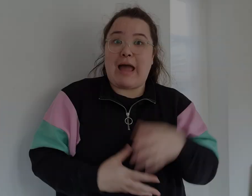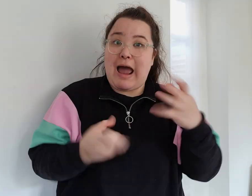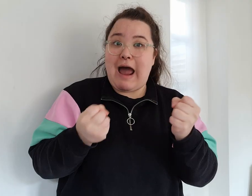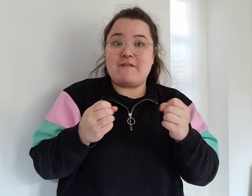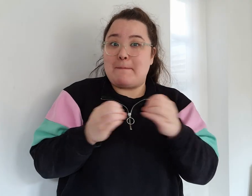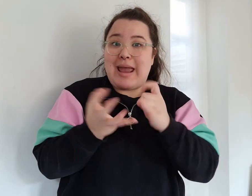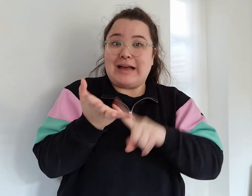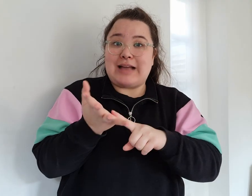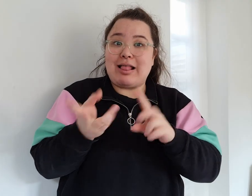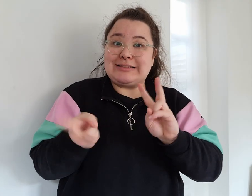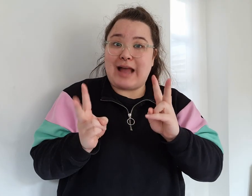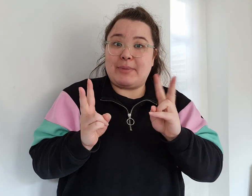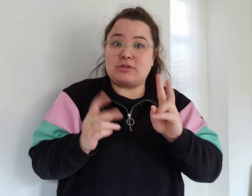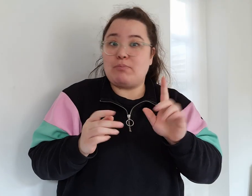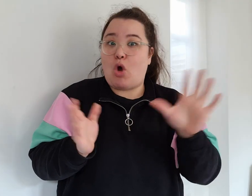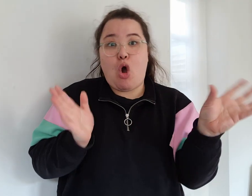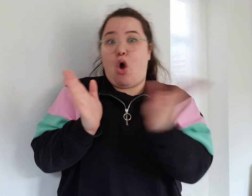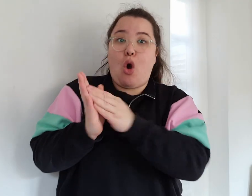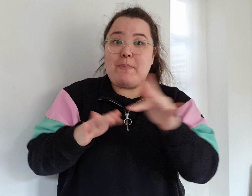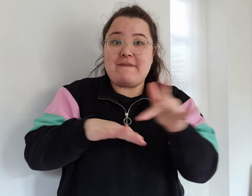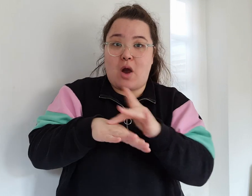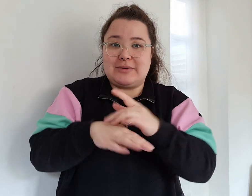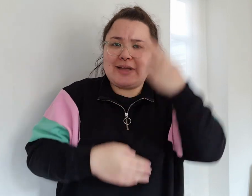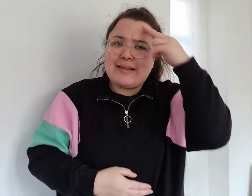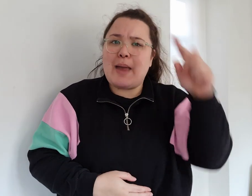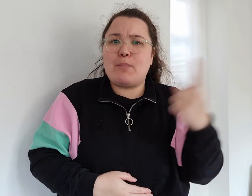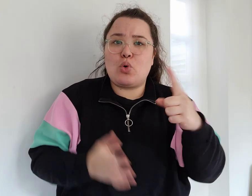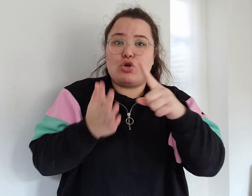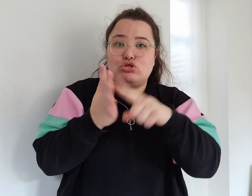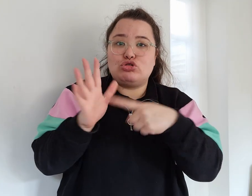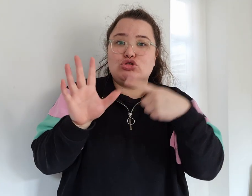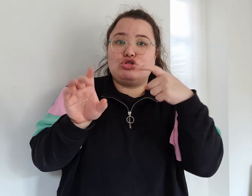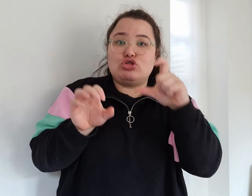Jacqui Beckford is the BSL Interpreter for Lament for Sheku Bayoh.